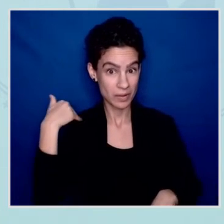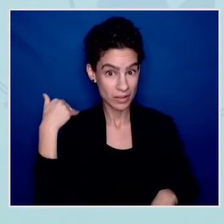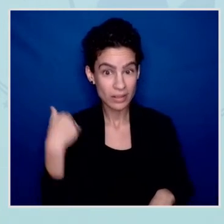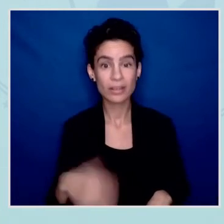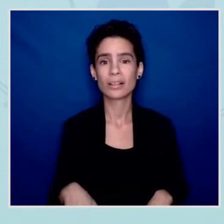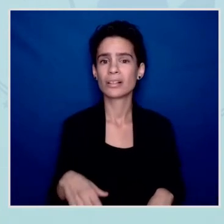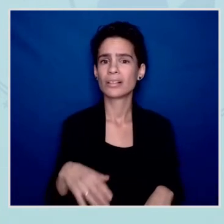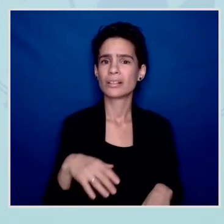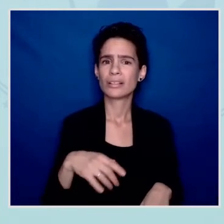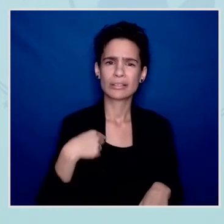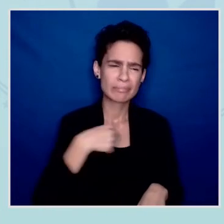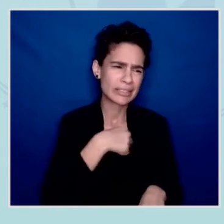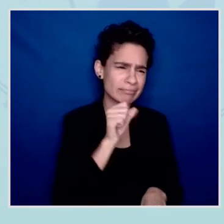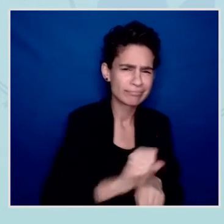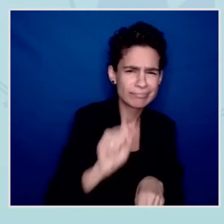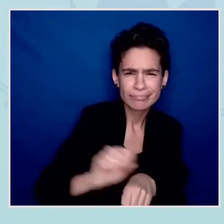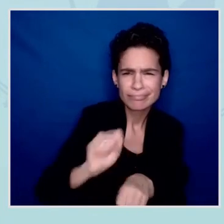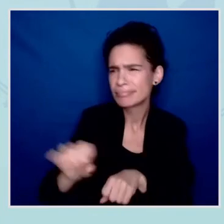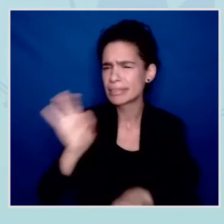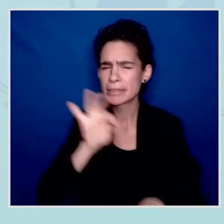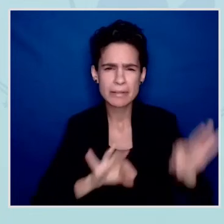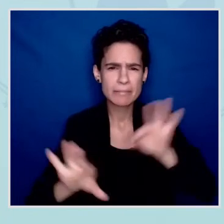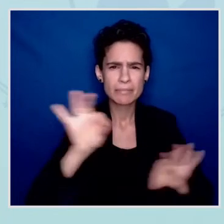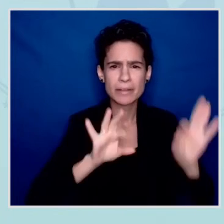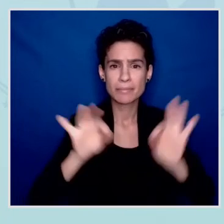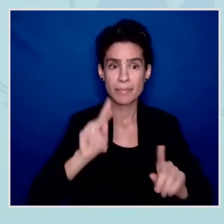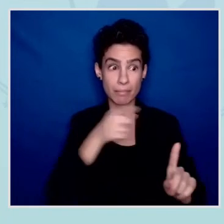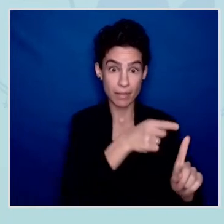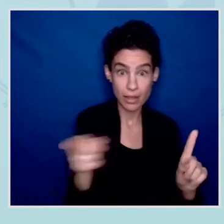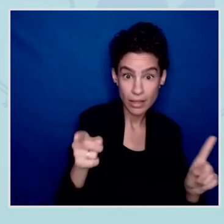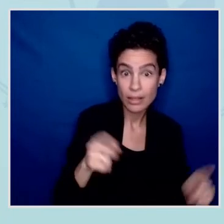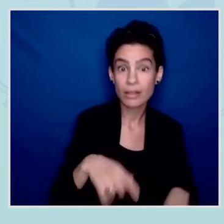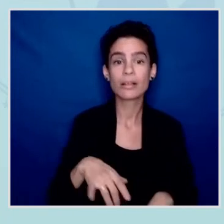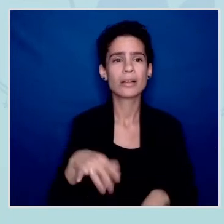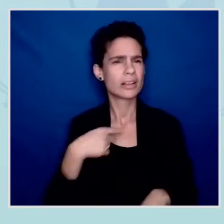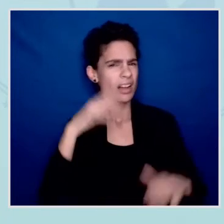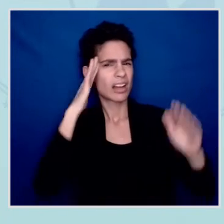CONFIRMATION, MORE THAN ANY